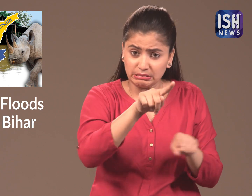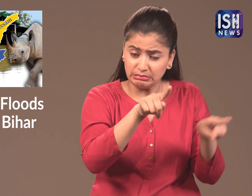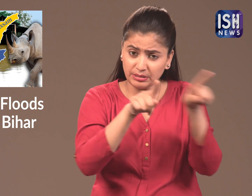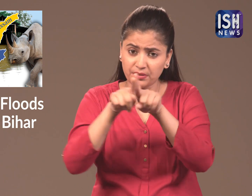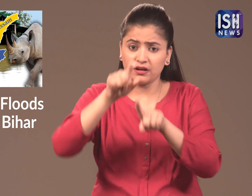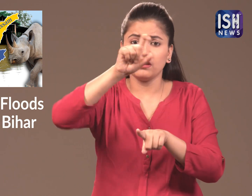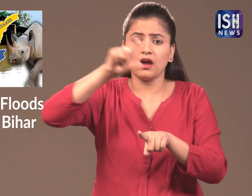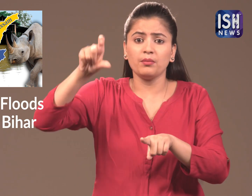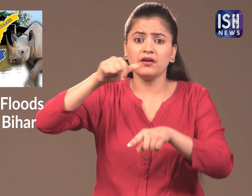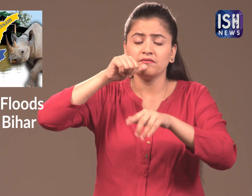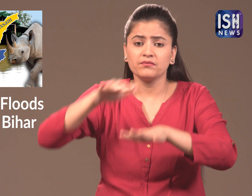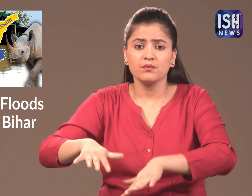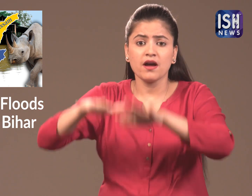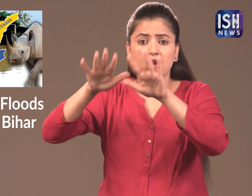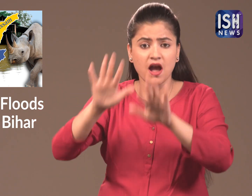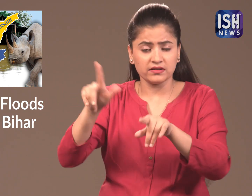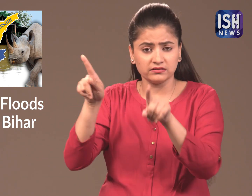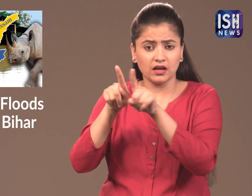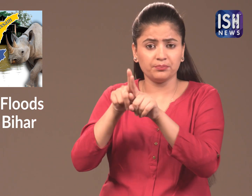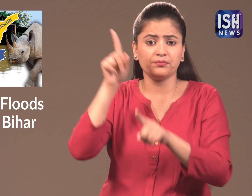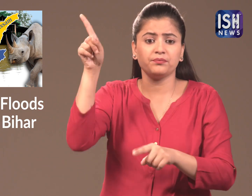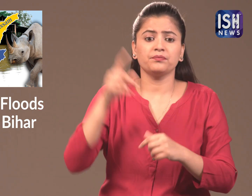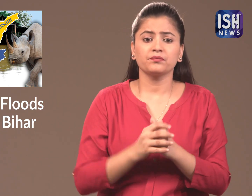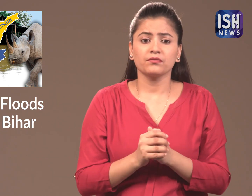Similarly there are floods in Nepal as well.